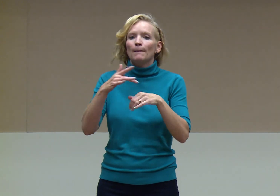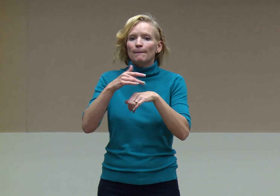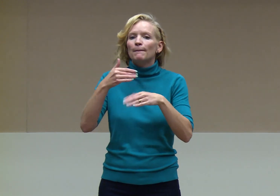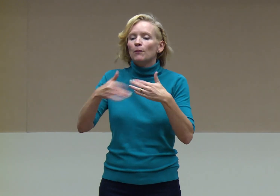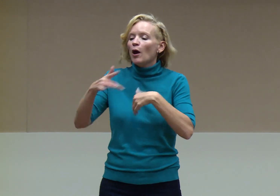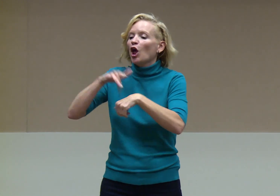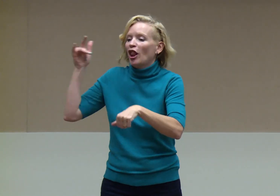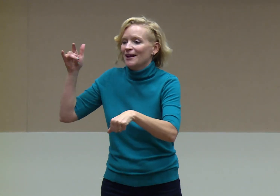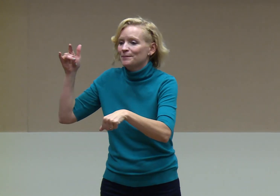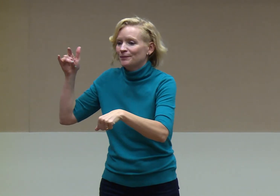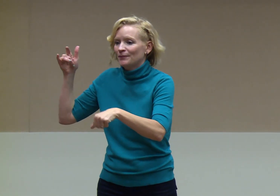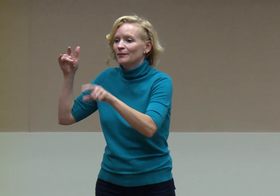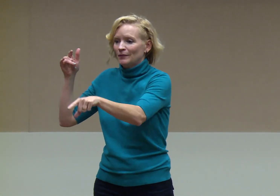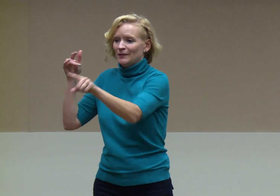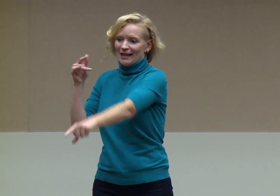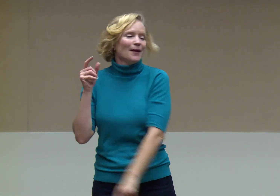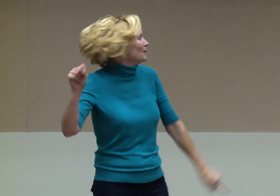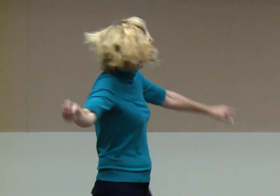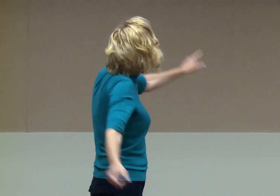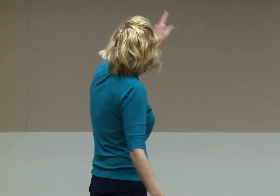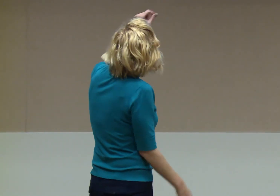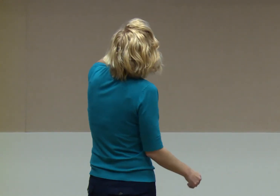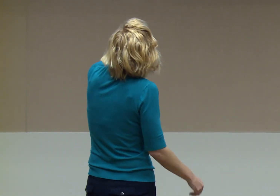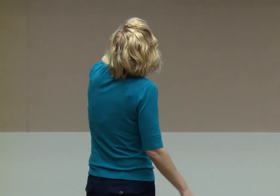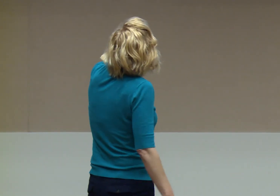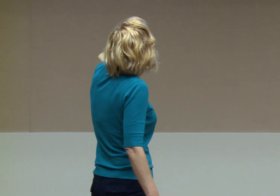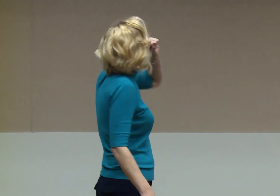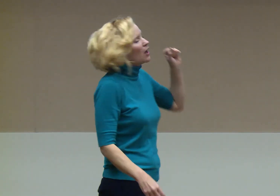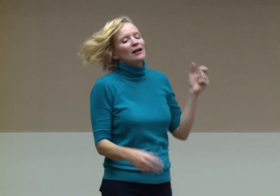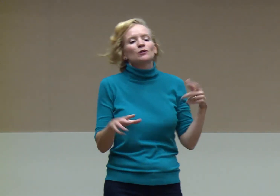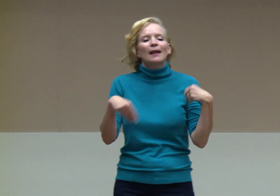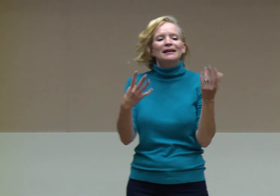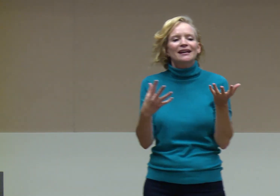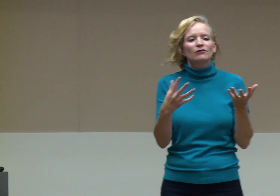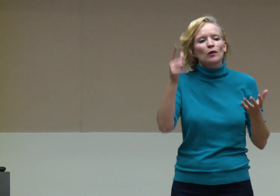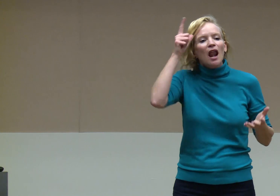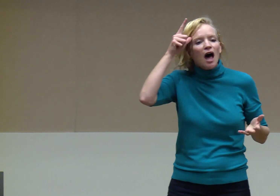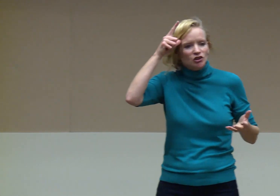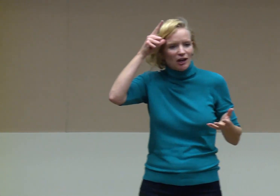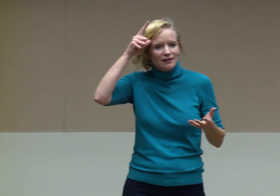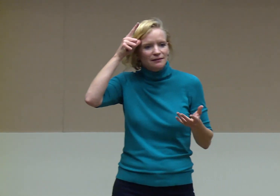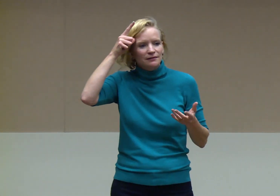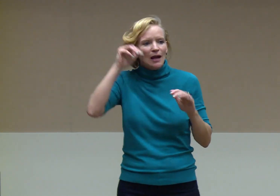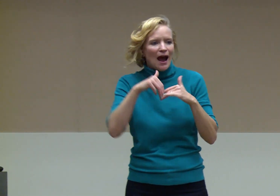who were premature. So the logic behind this.